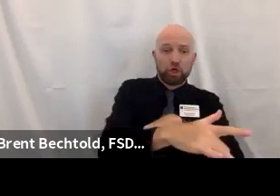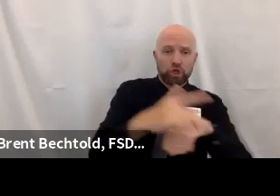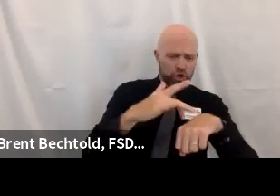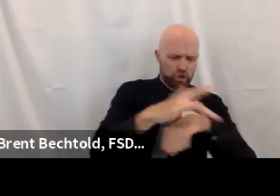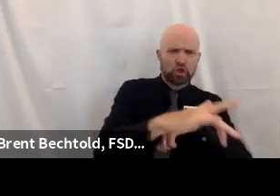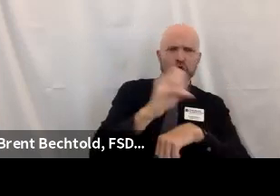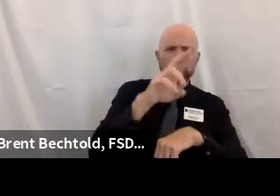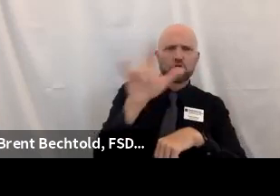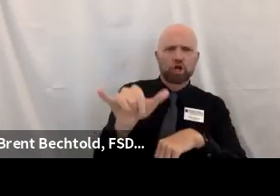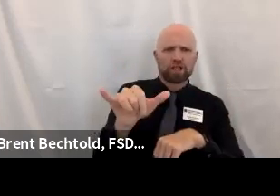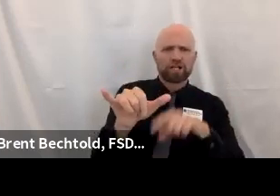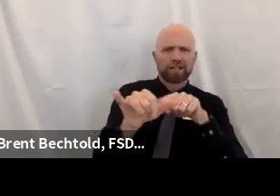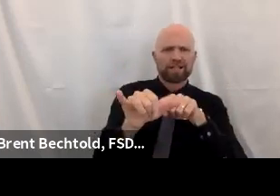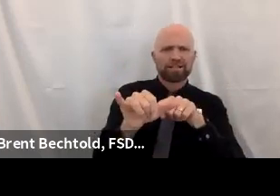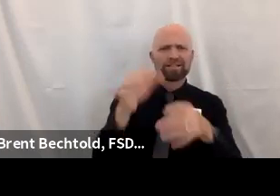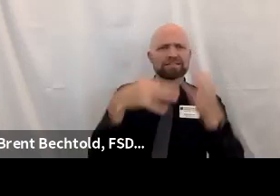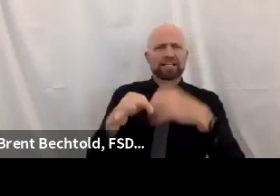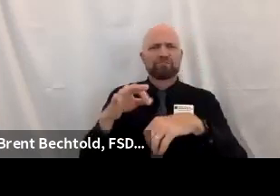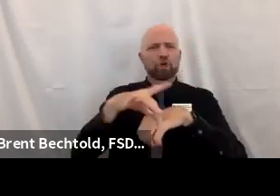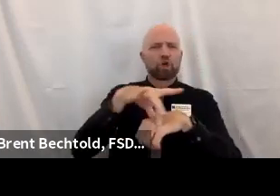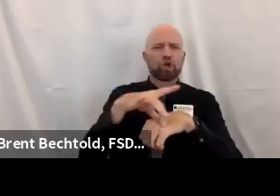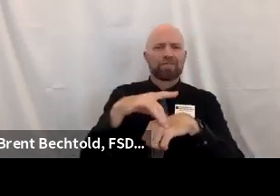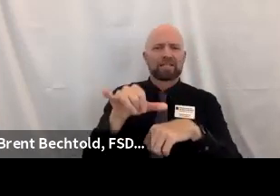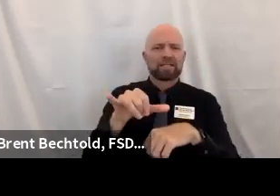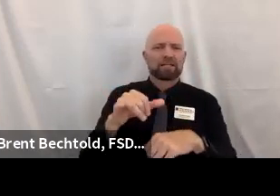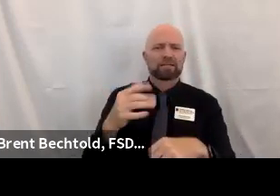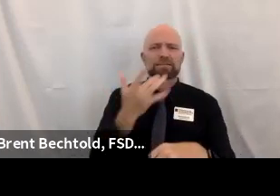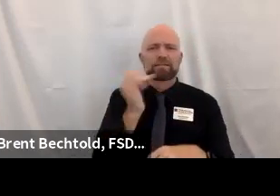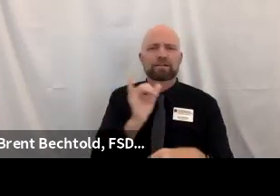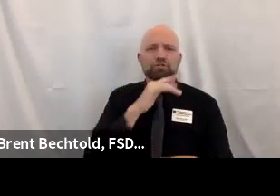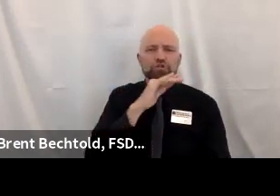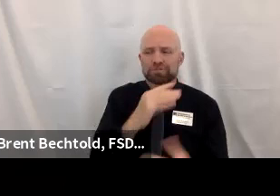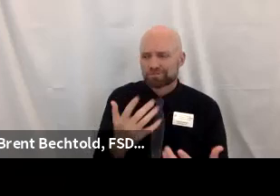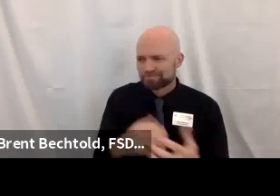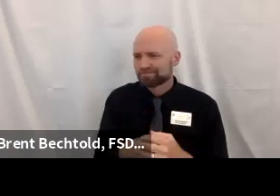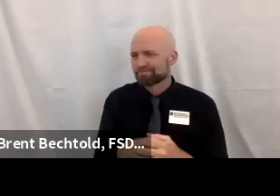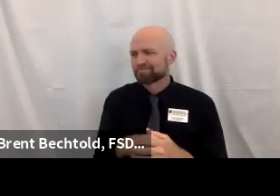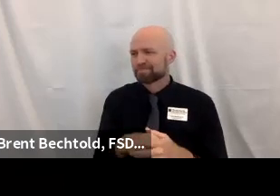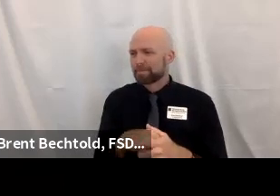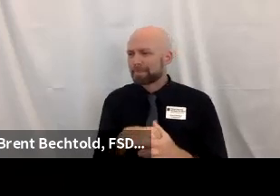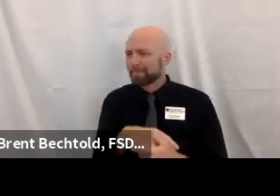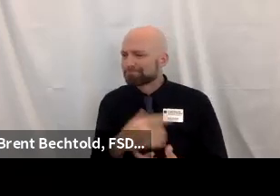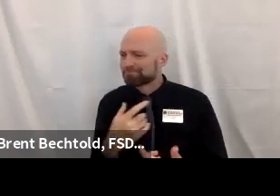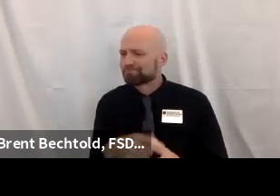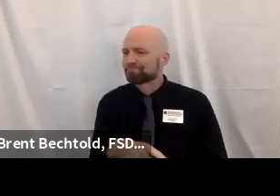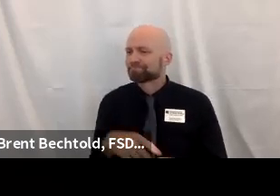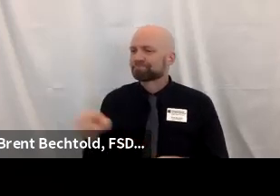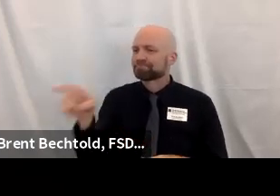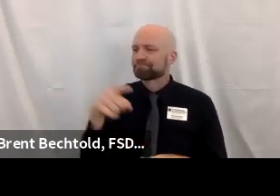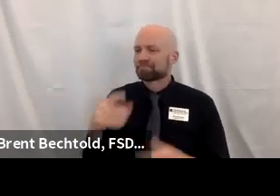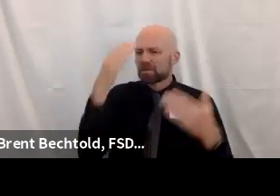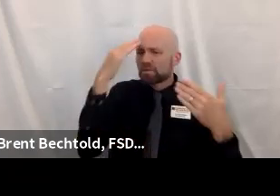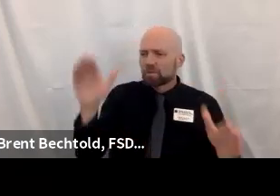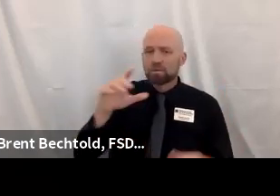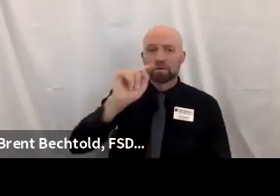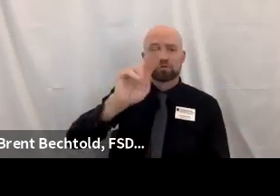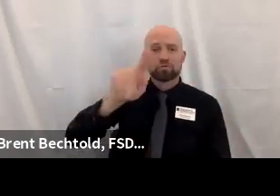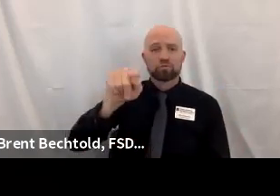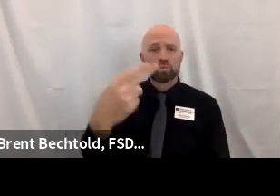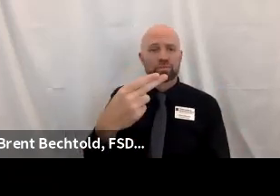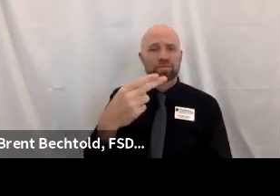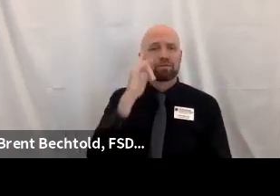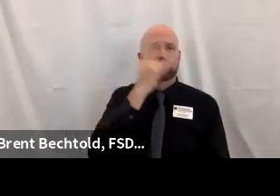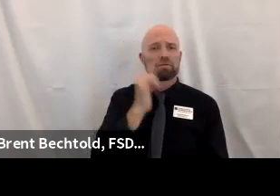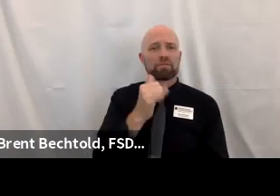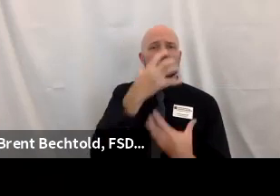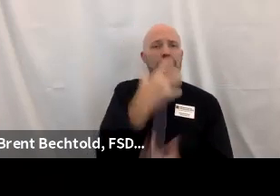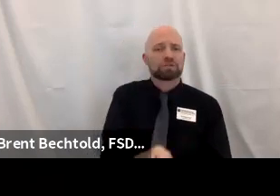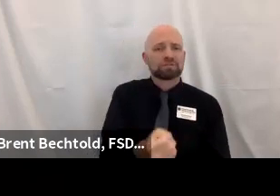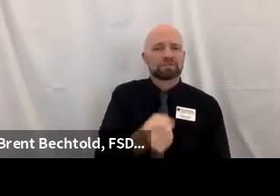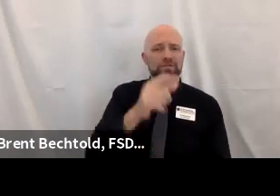Seasoning, taste, earlier, he, earthy, he signed earlier, early,